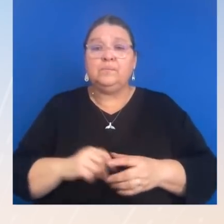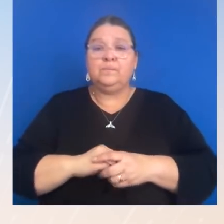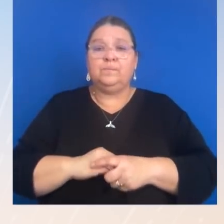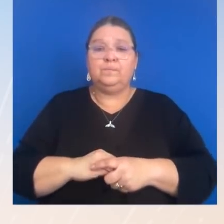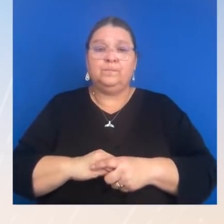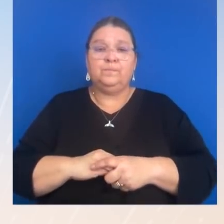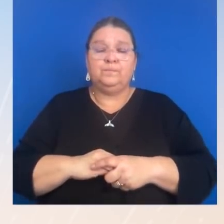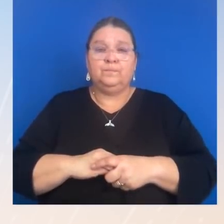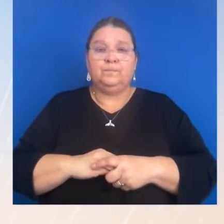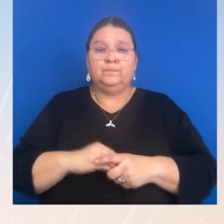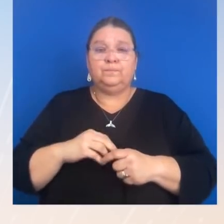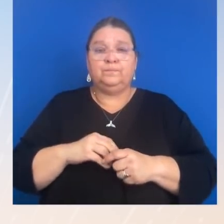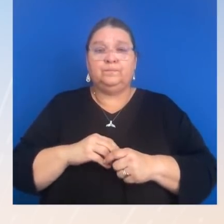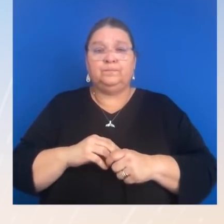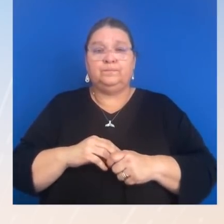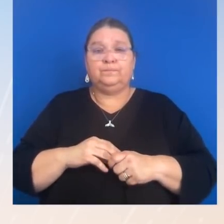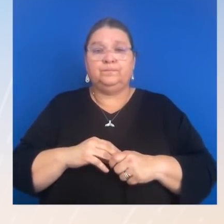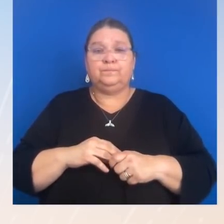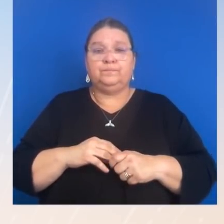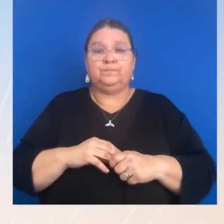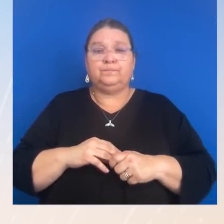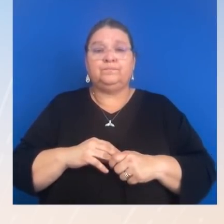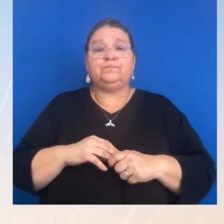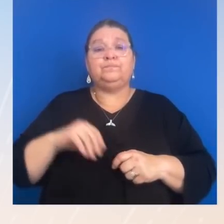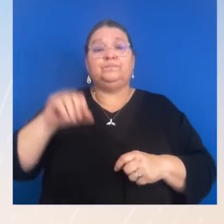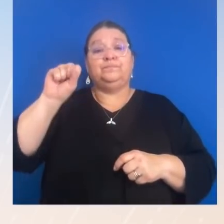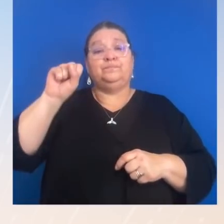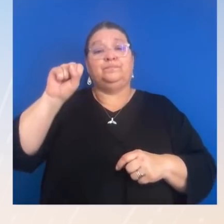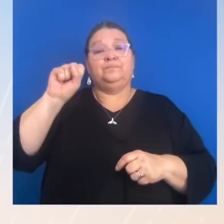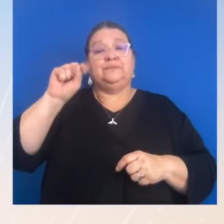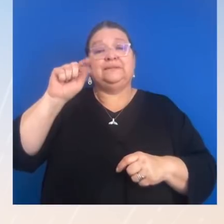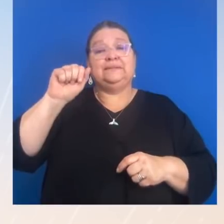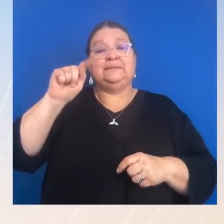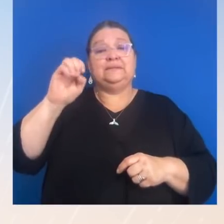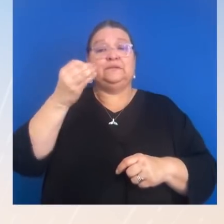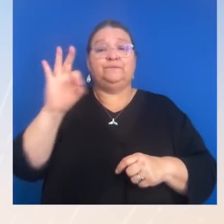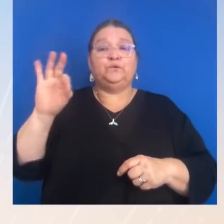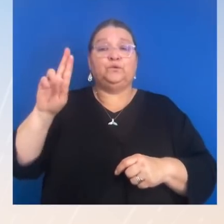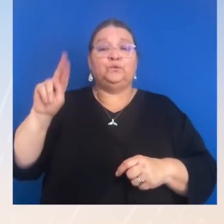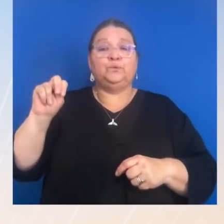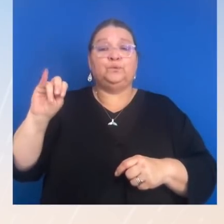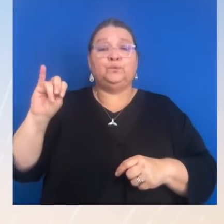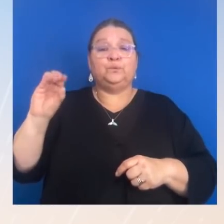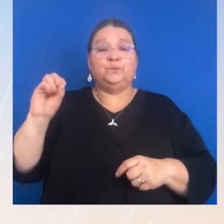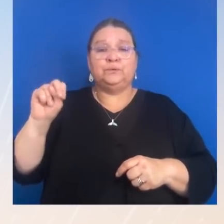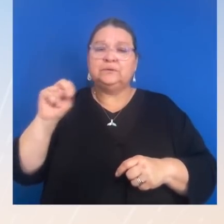in the State of the Union as some would have hoped for. Ms. Psaki: Well, I would say I have not reviewed the remarks